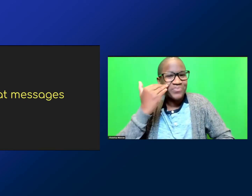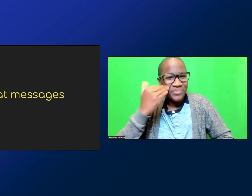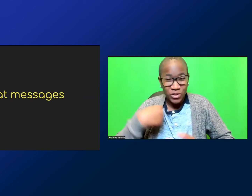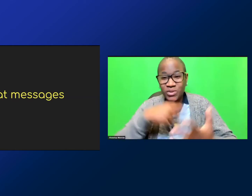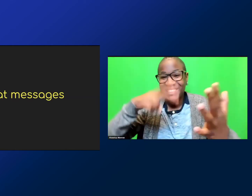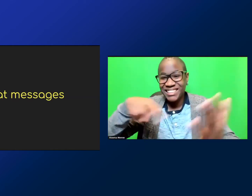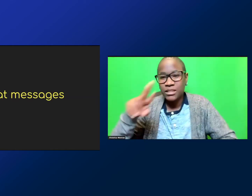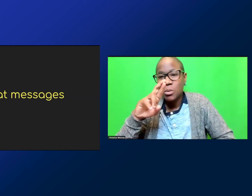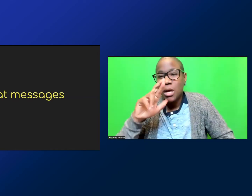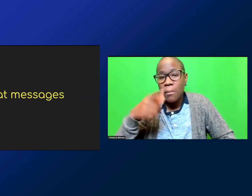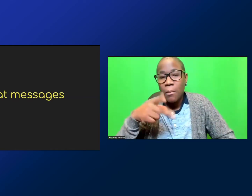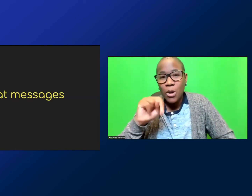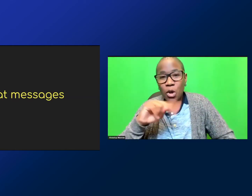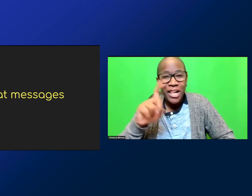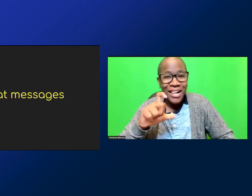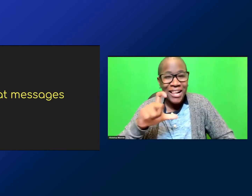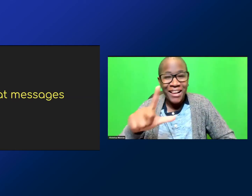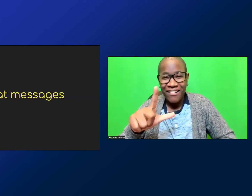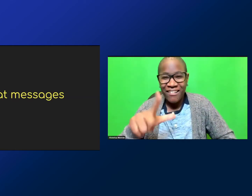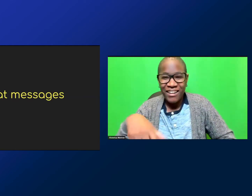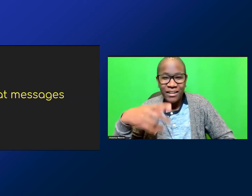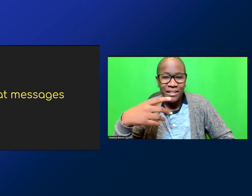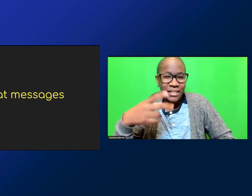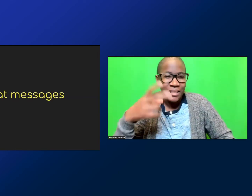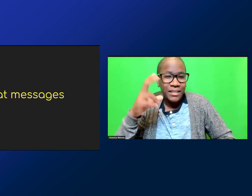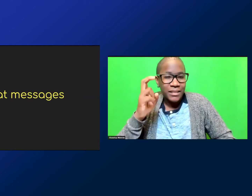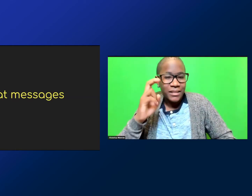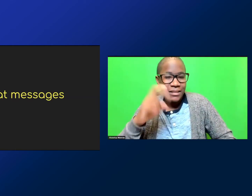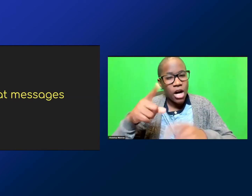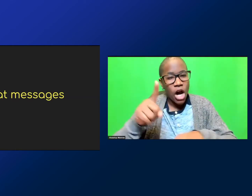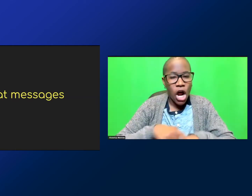you may have even read the story rapunzel you know the story of the girl with the long blonde flowing